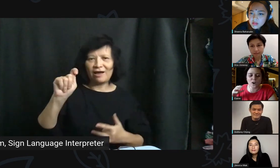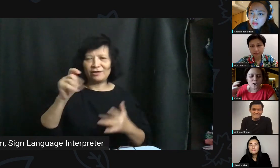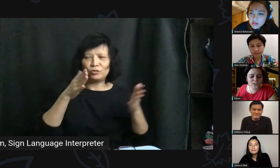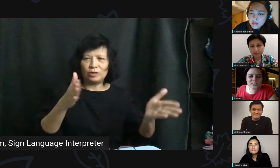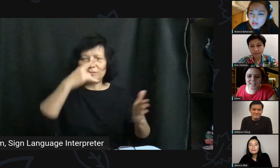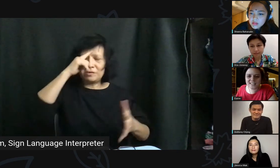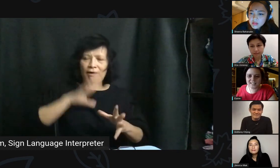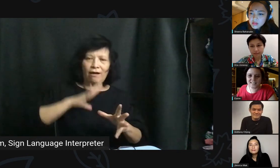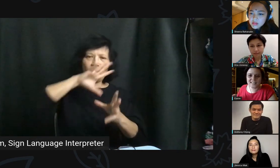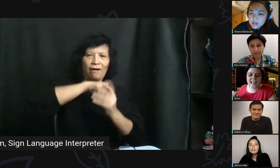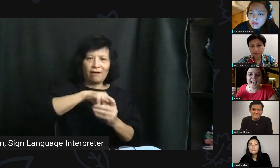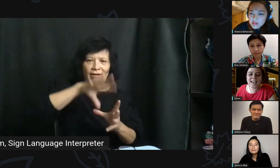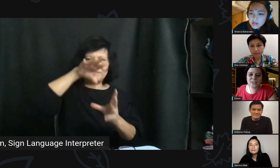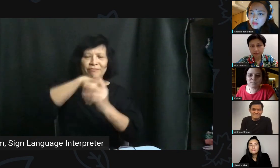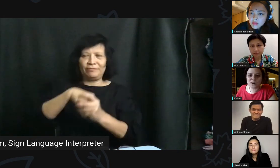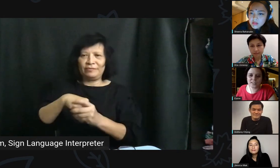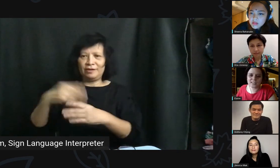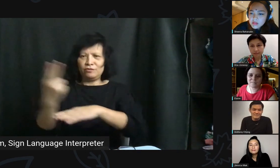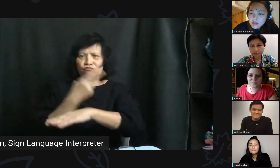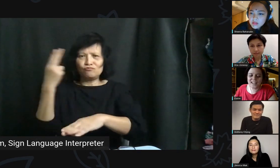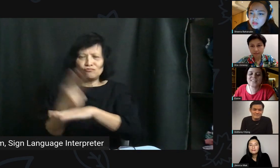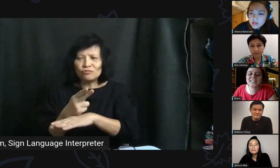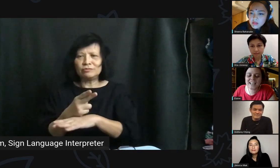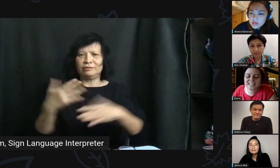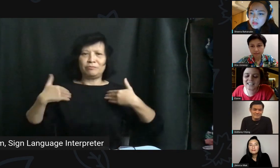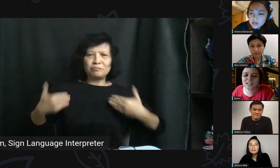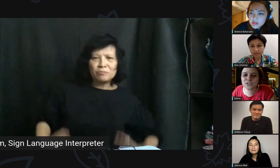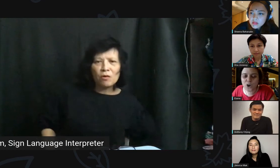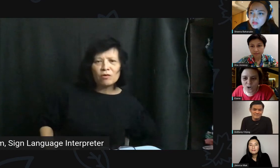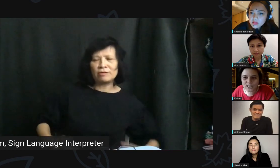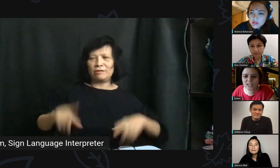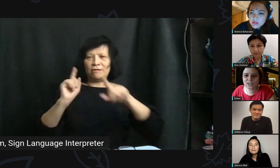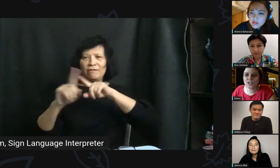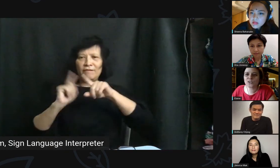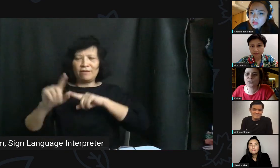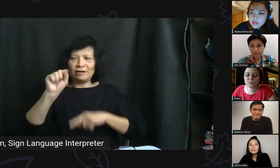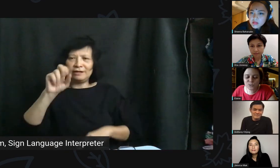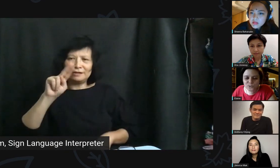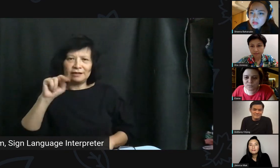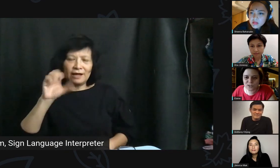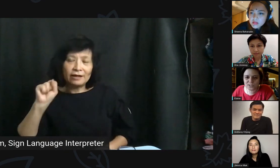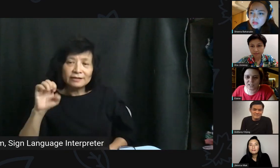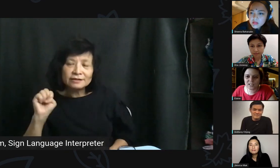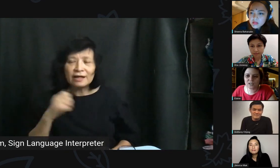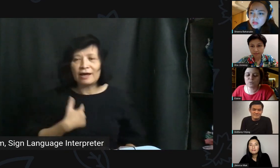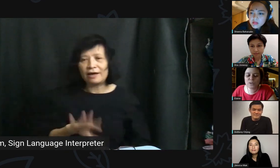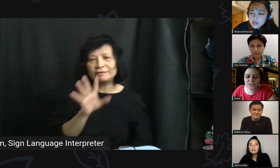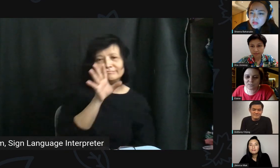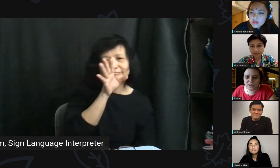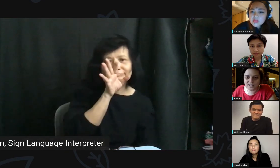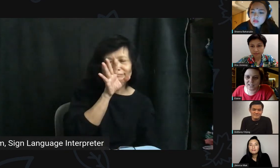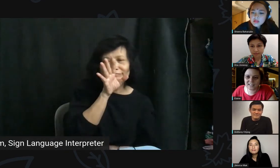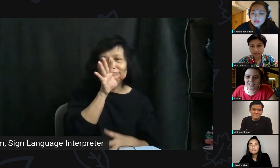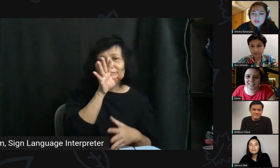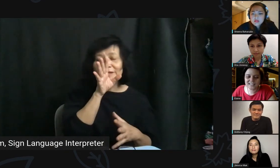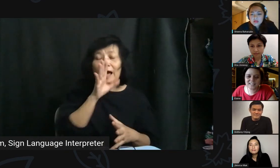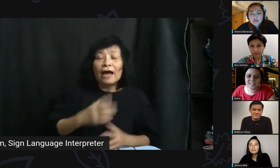All the senses and the body and this idea of talking through the body with the body.